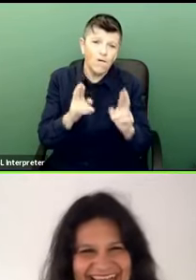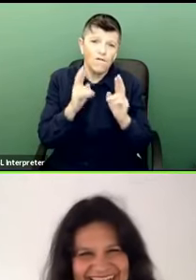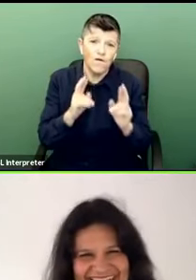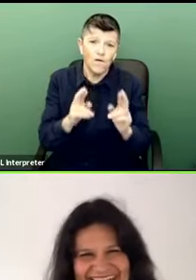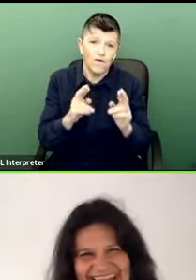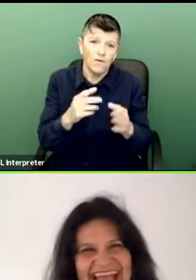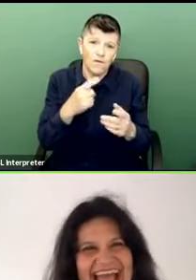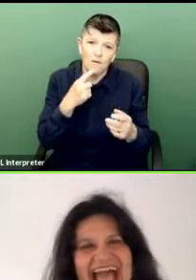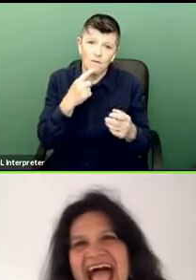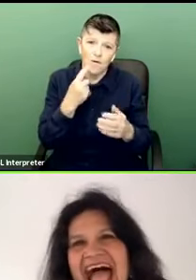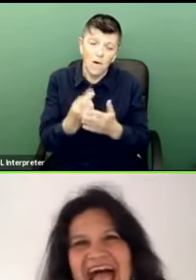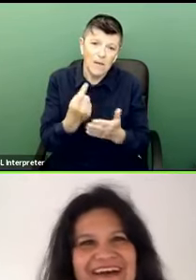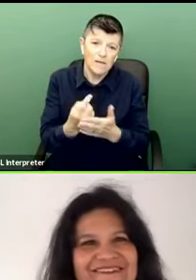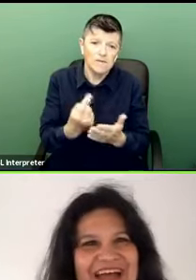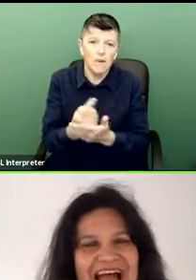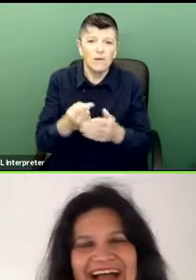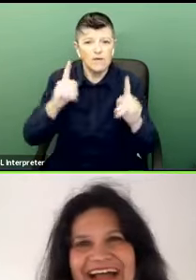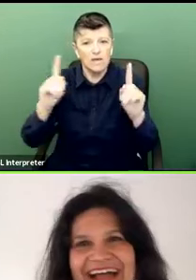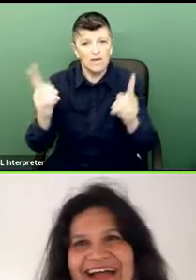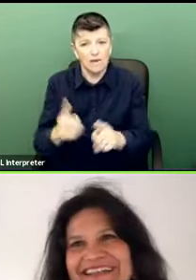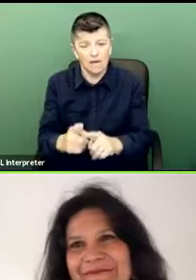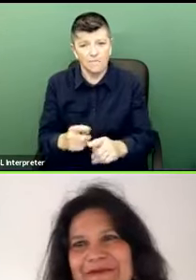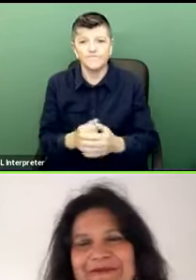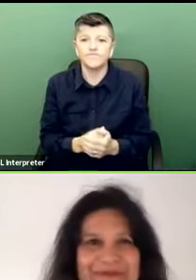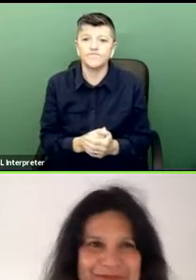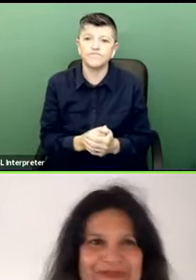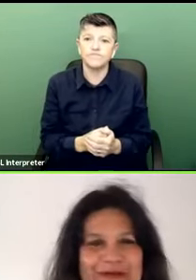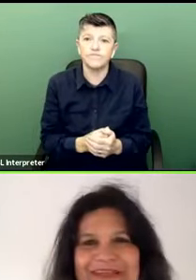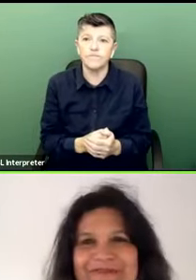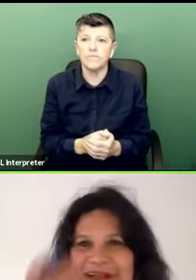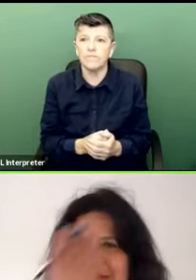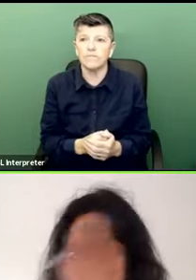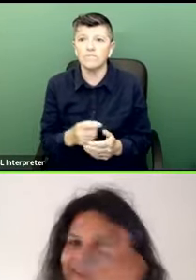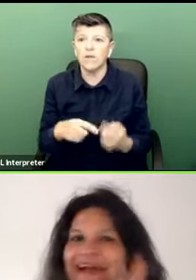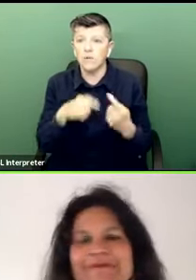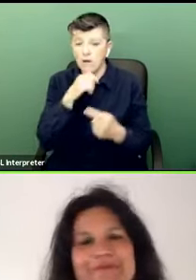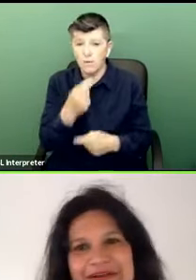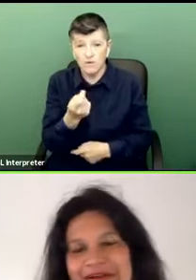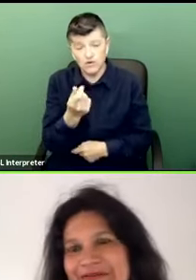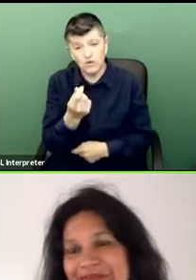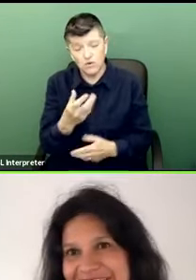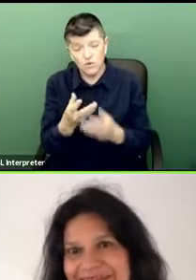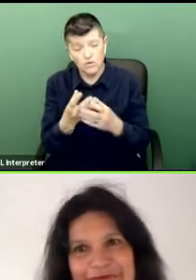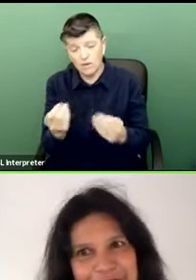thought that when an dia became independent that would be